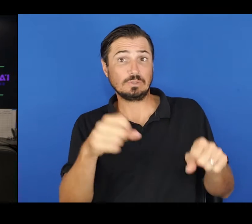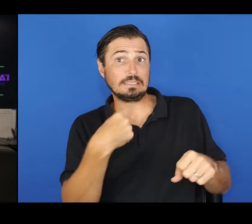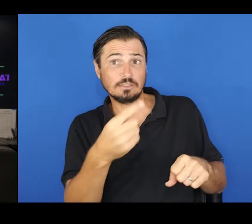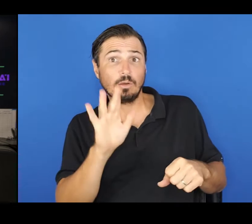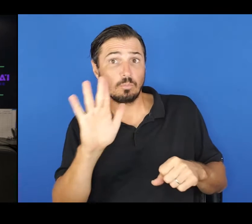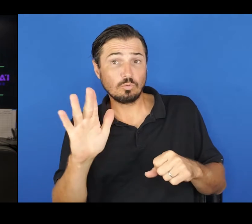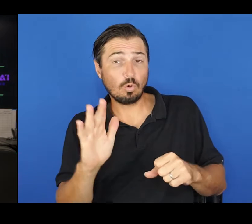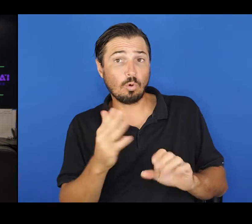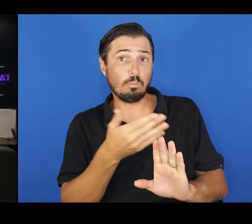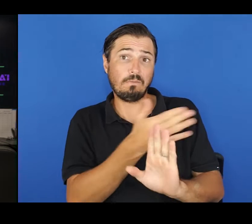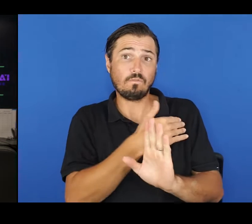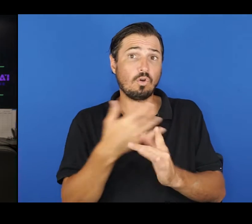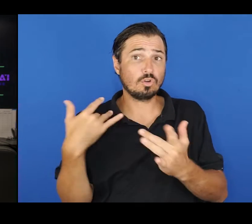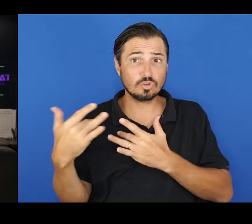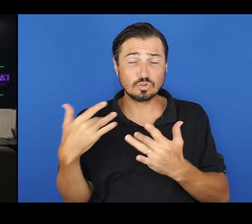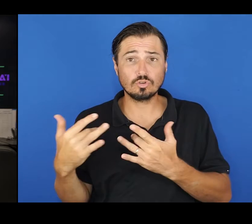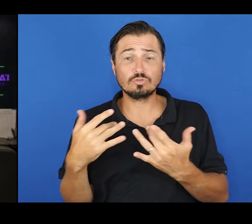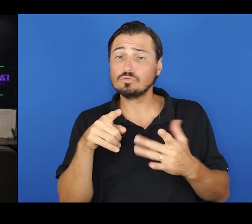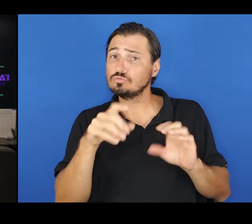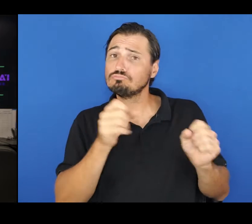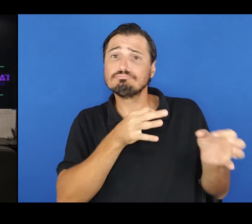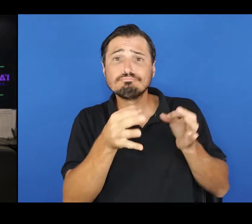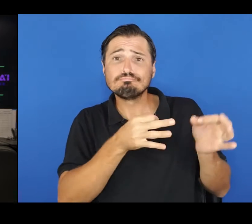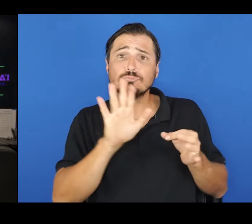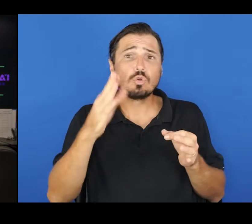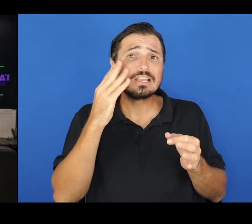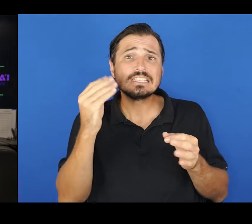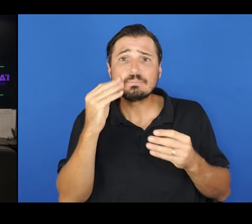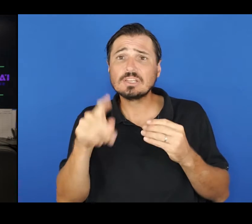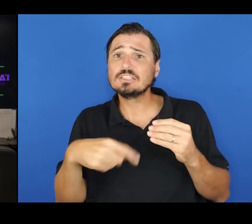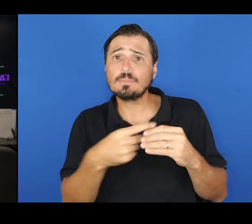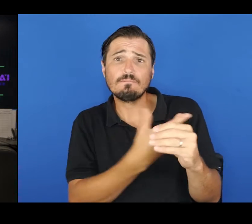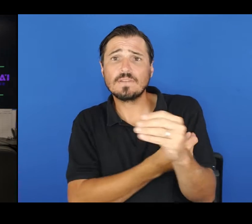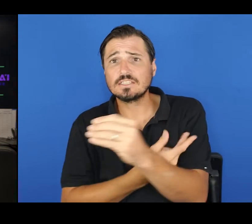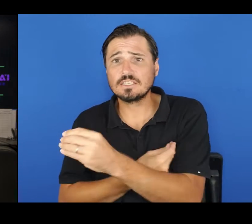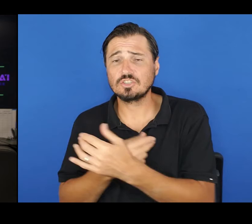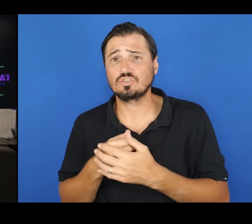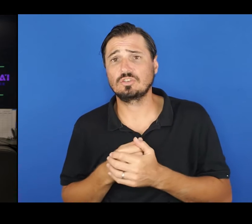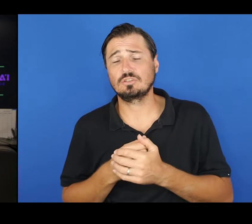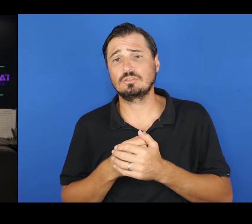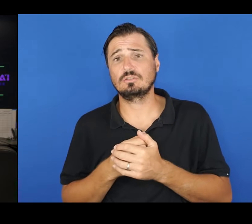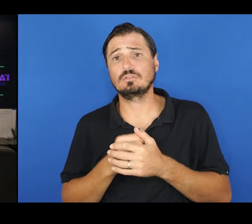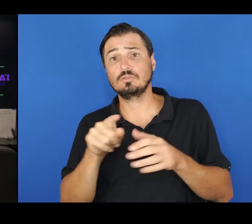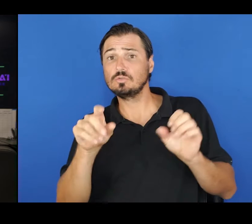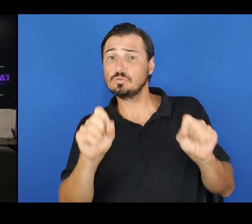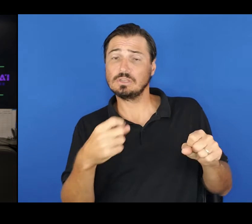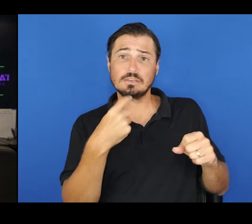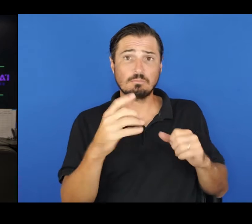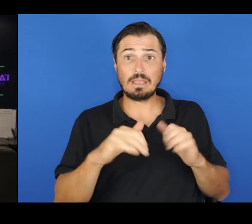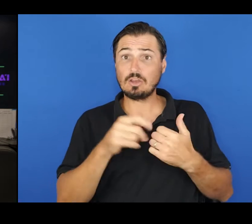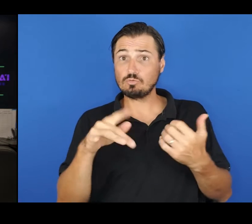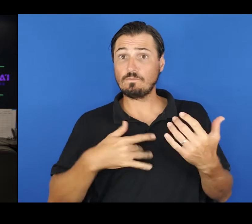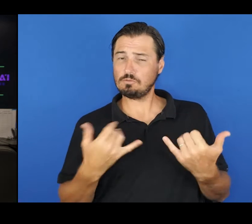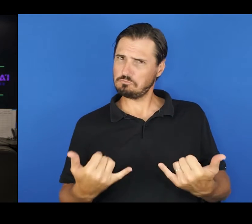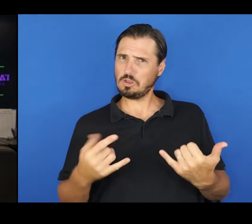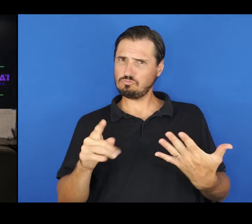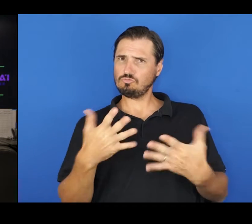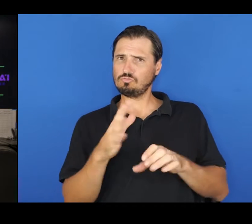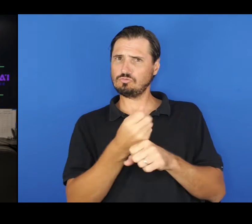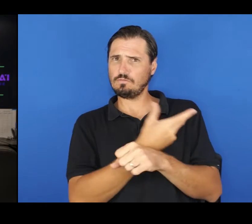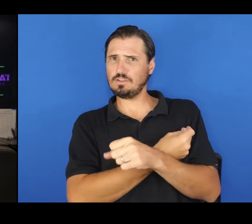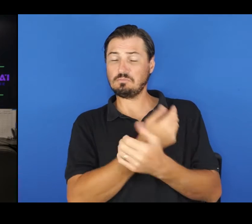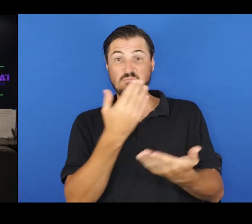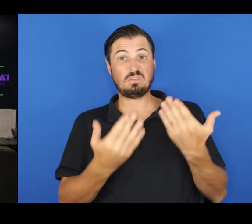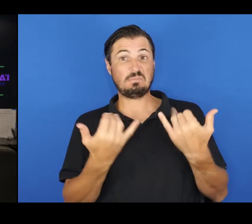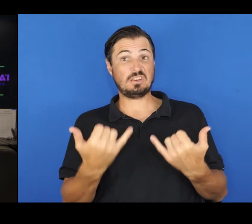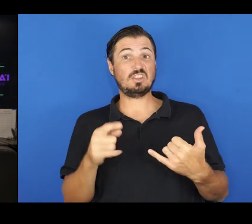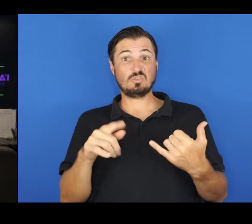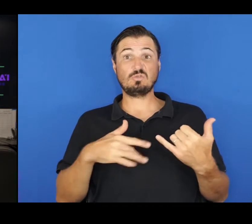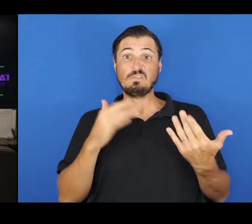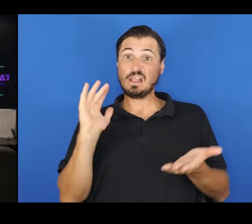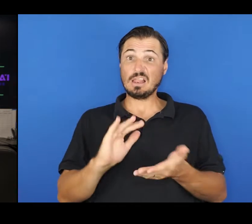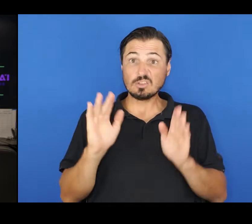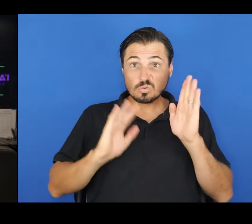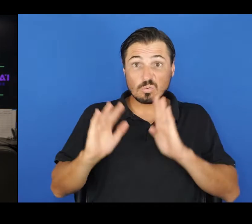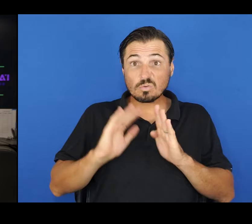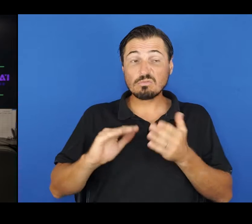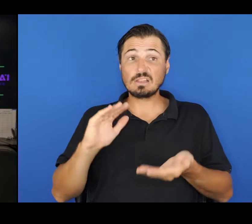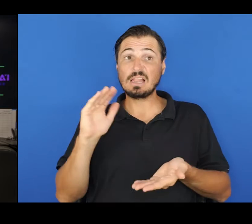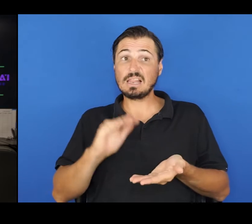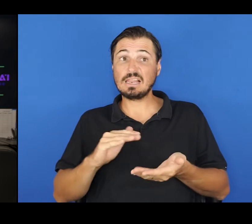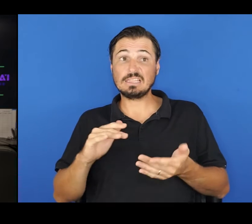decided to get vaccinated, and what the experience was like for you. And share with them how you feel now that you are vaccinated: maybe you are less worried and anxious; maybe you are